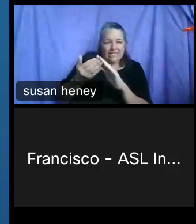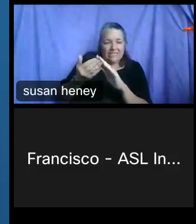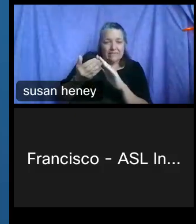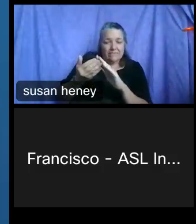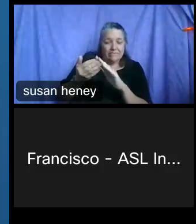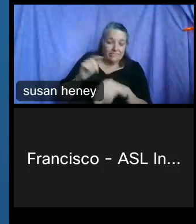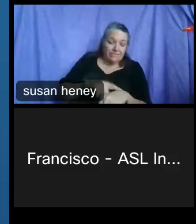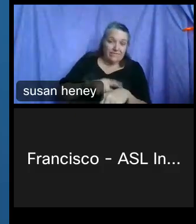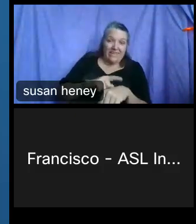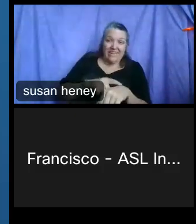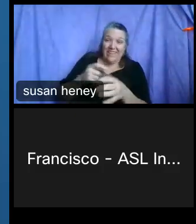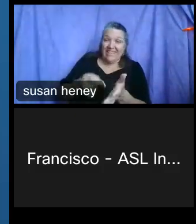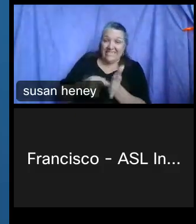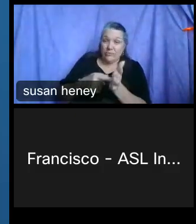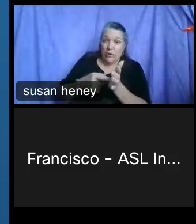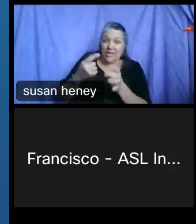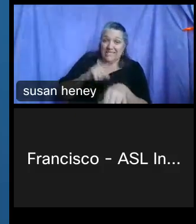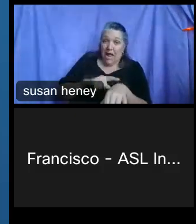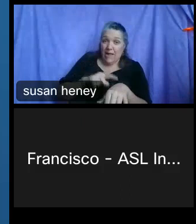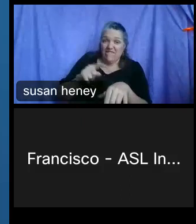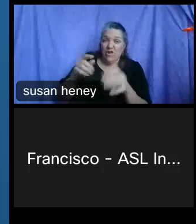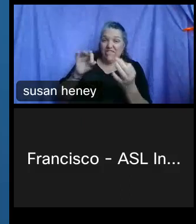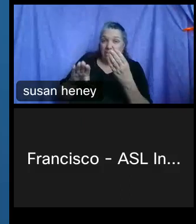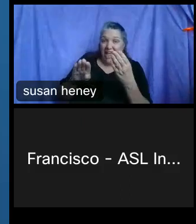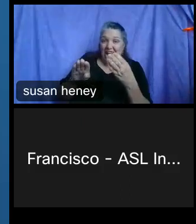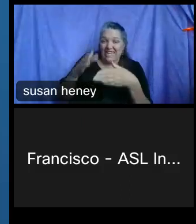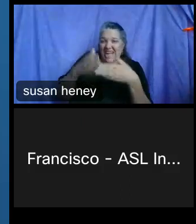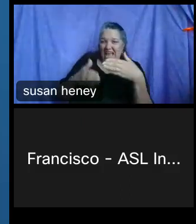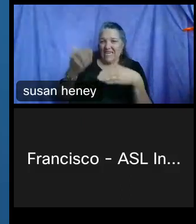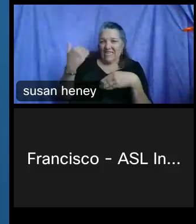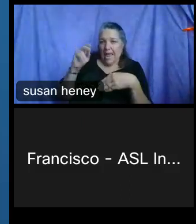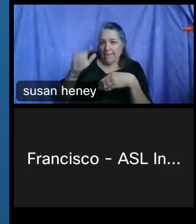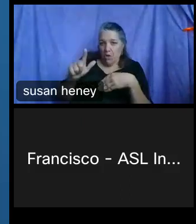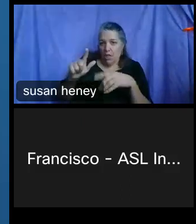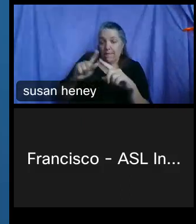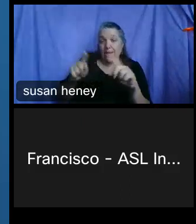public's feedback. It was mid-April of this year, but if you would like more information, feel free